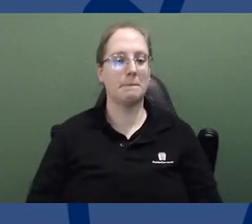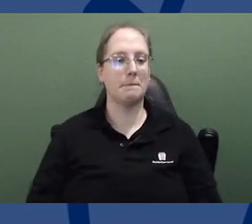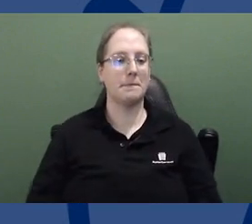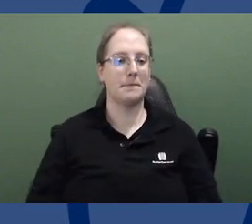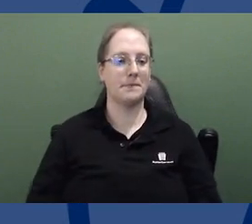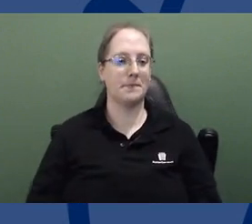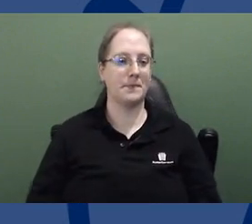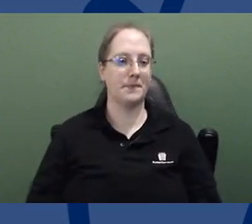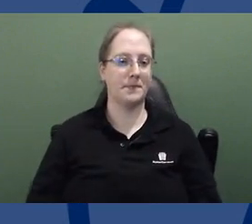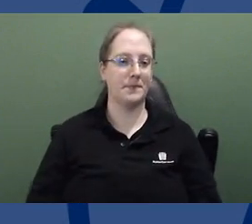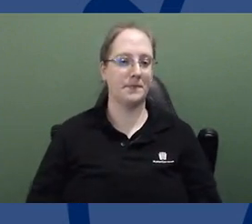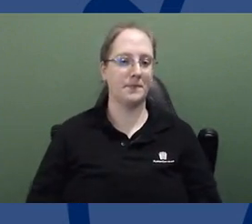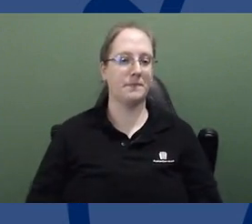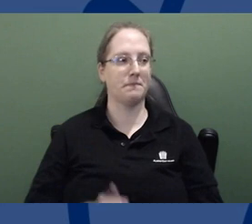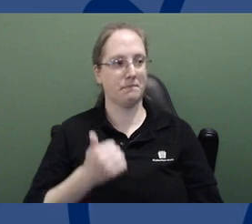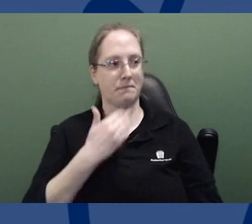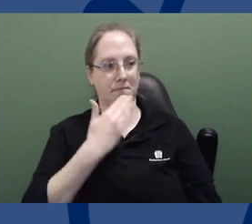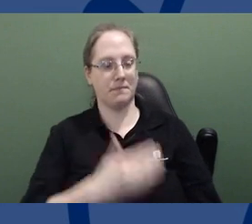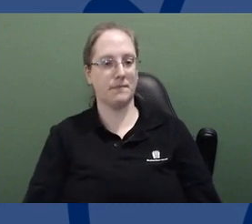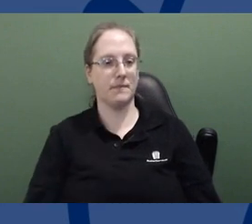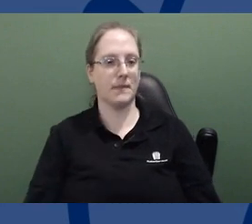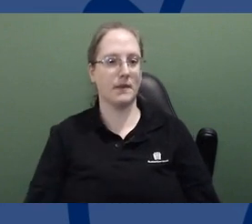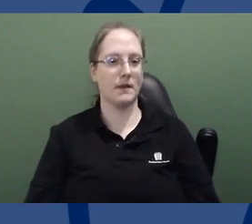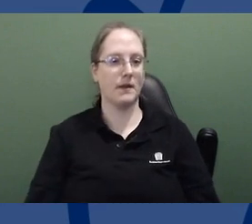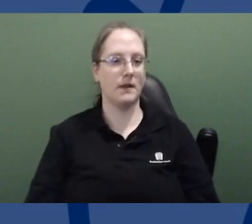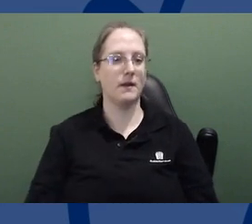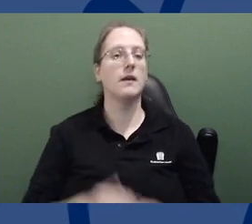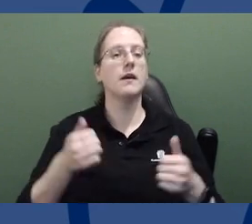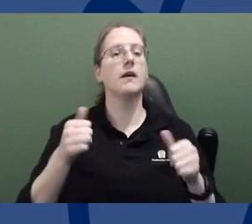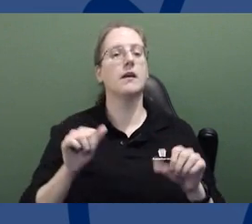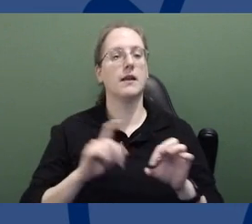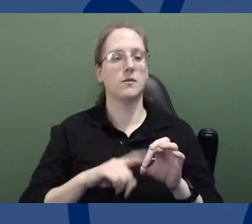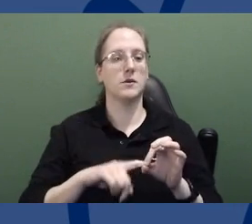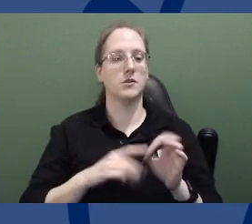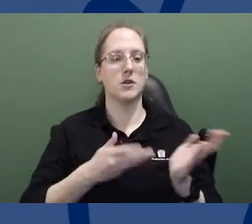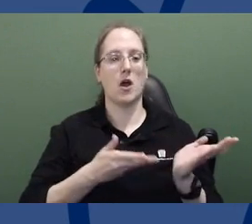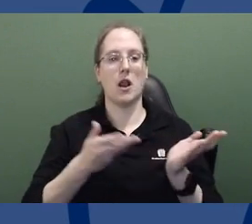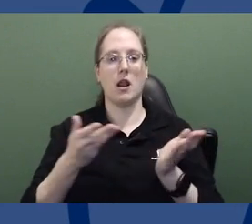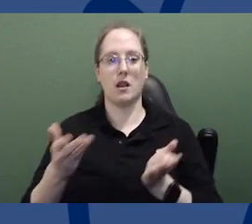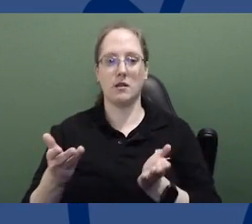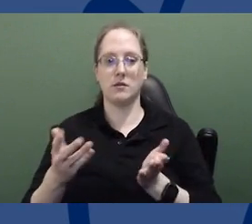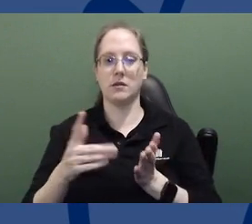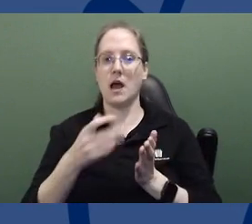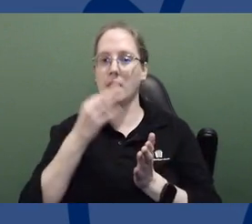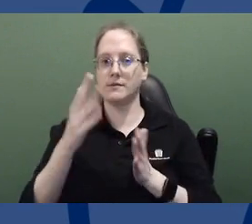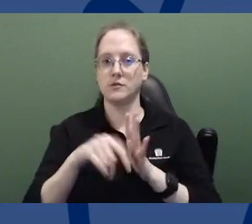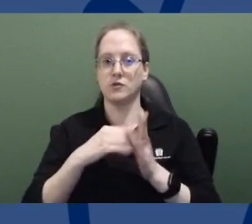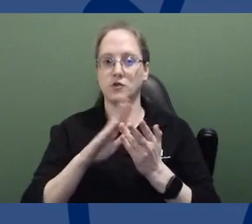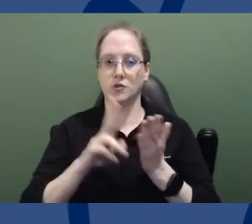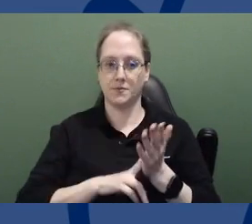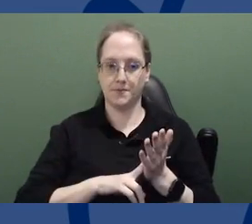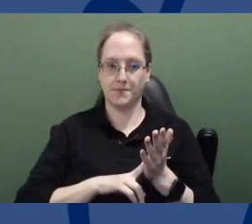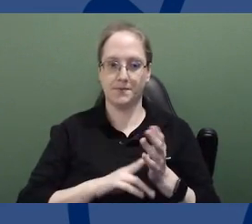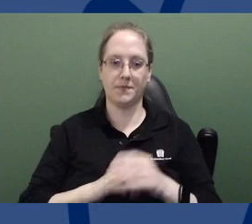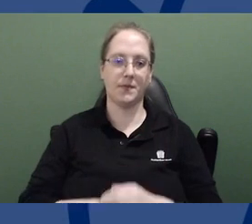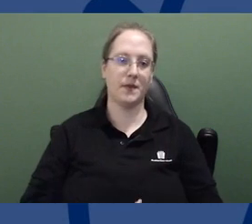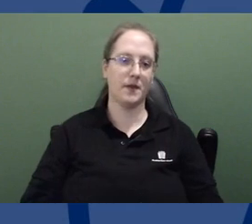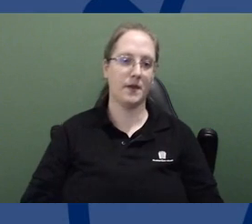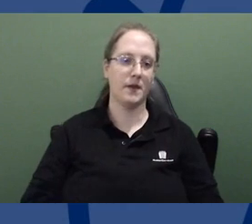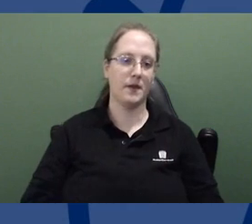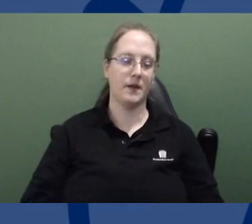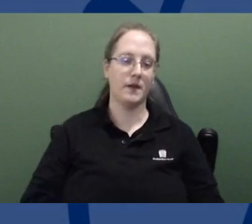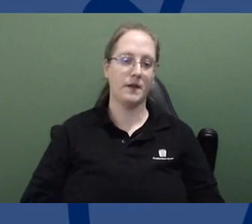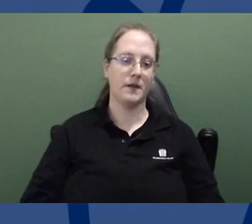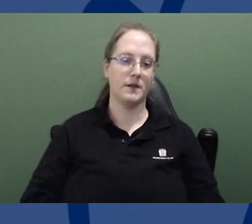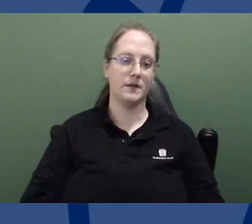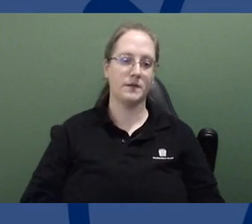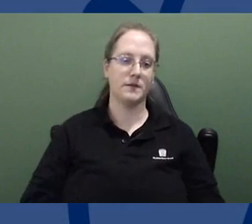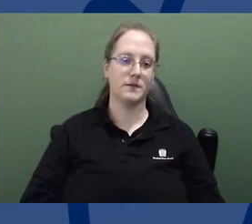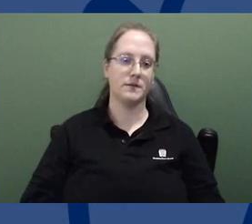Thank you. Next question I might throw to John. We've got an example of a client who's